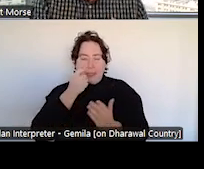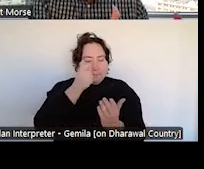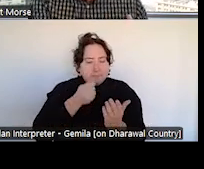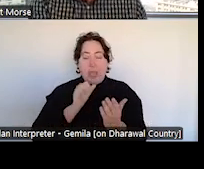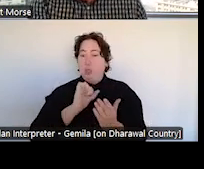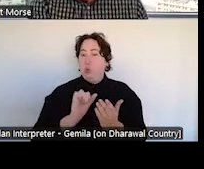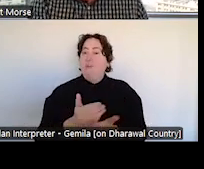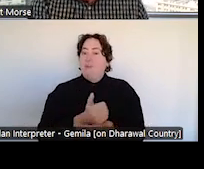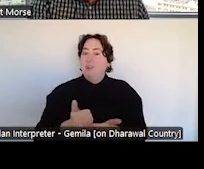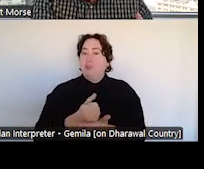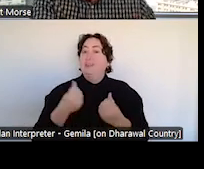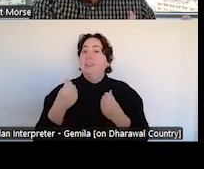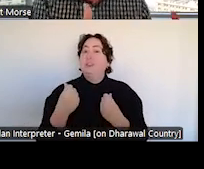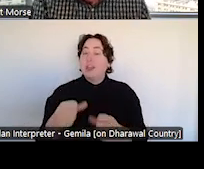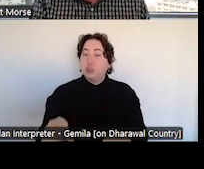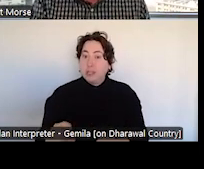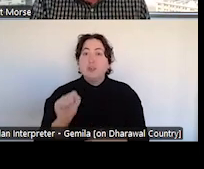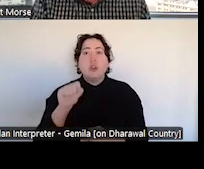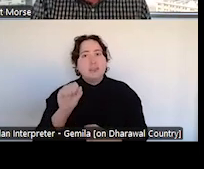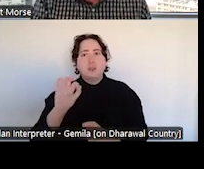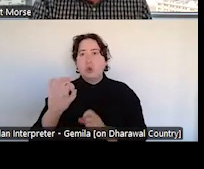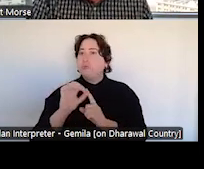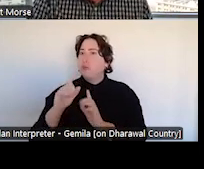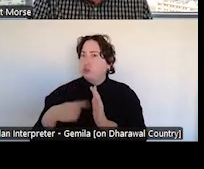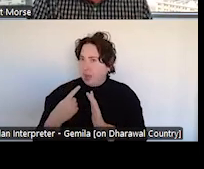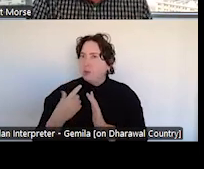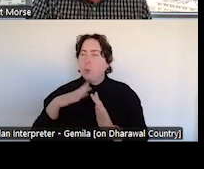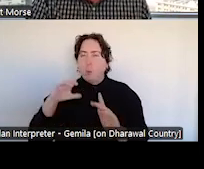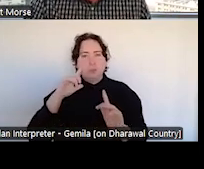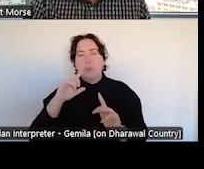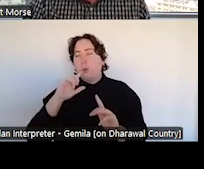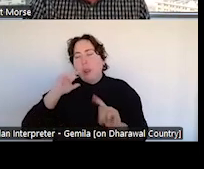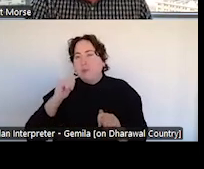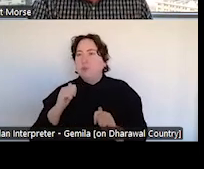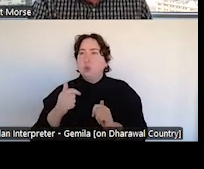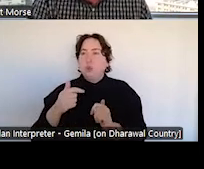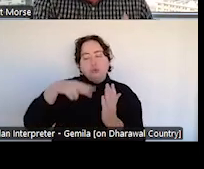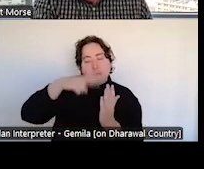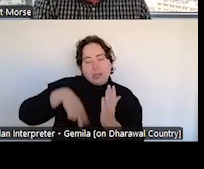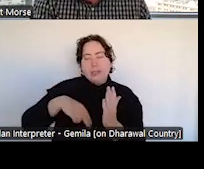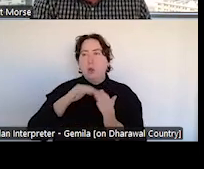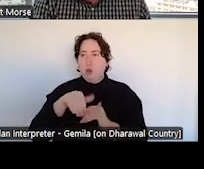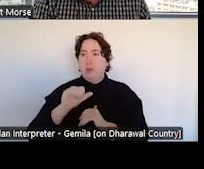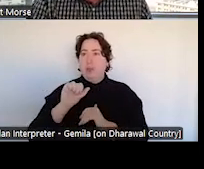fundraising for, of course we love to know about that, but that is an outcome of the fundraising,